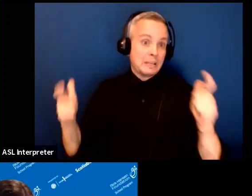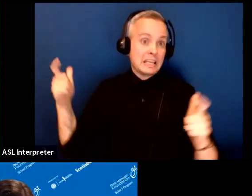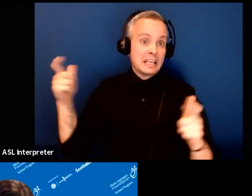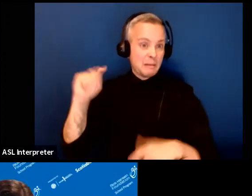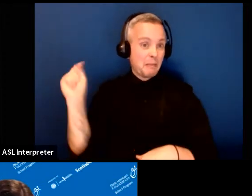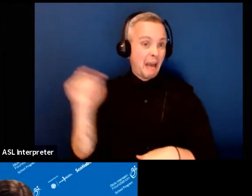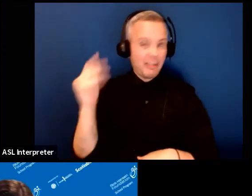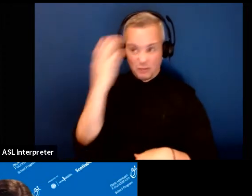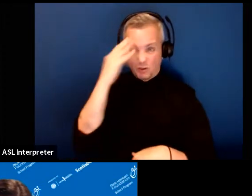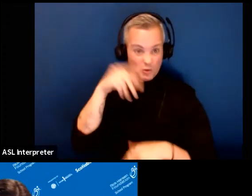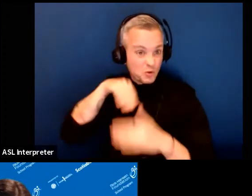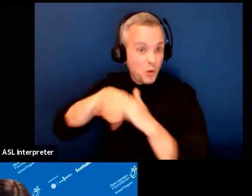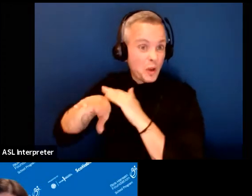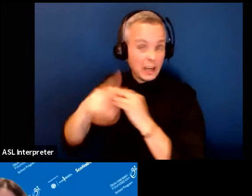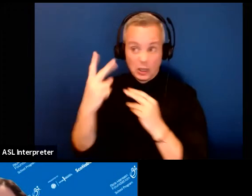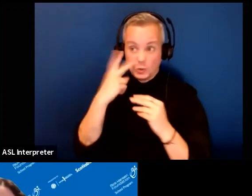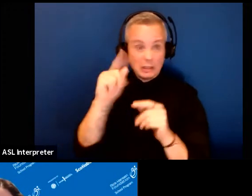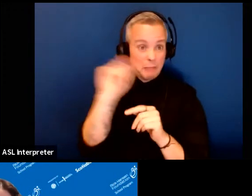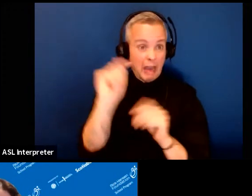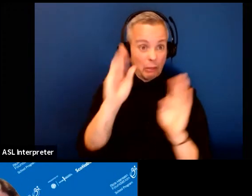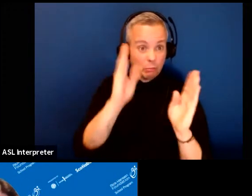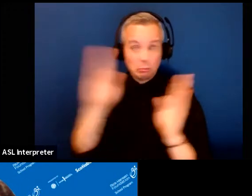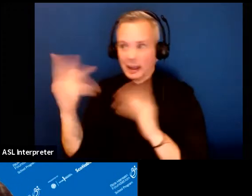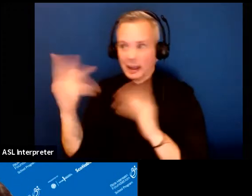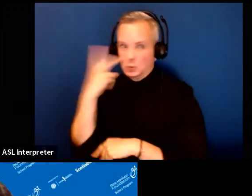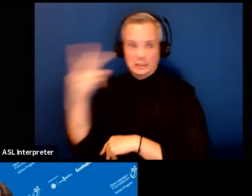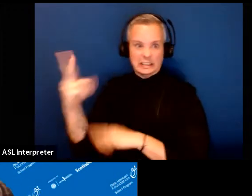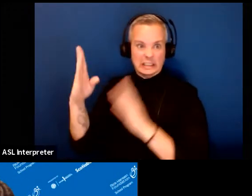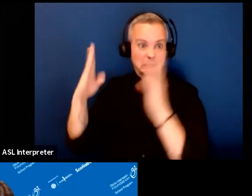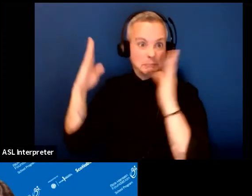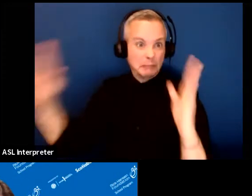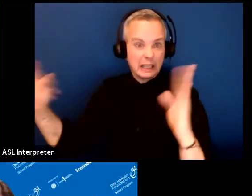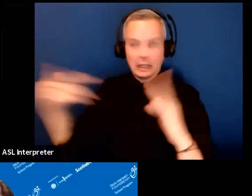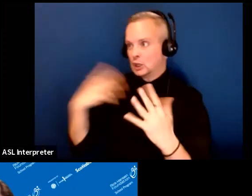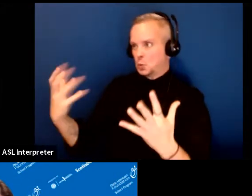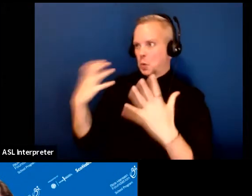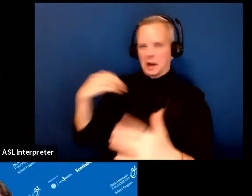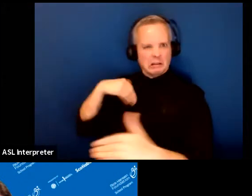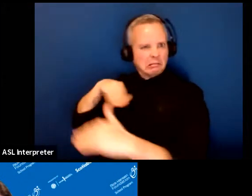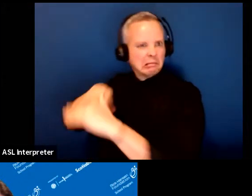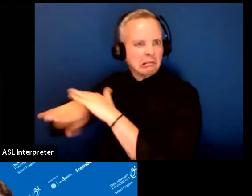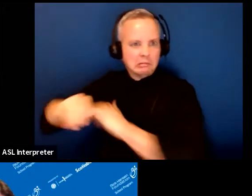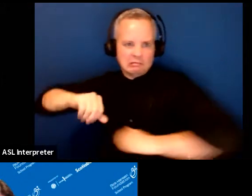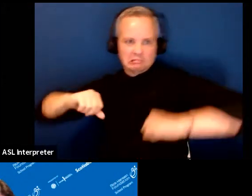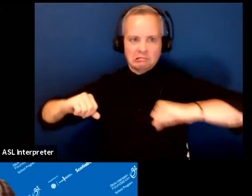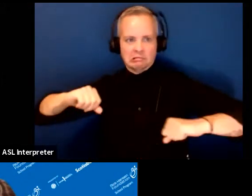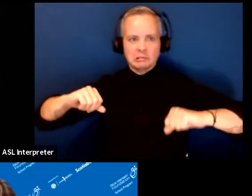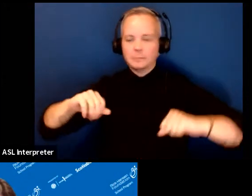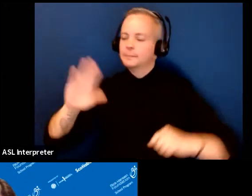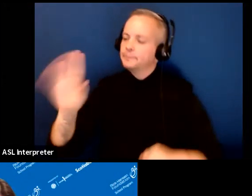DO NOT USE THEM, YOU KNOW? JUST IF YOU CAN, USE A REGULAR